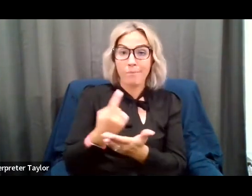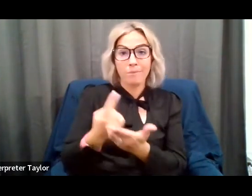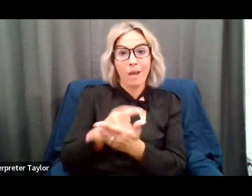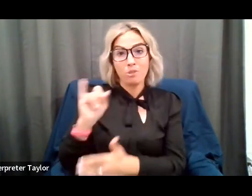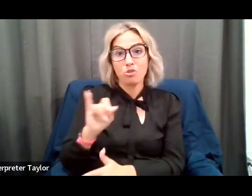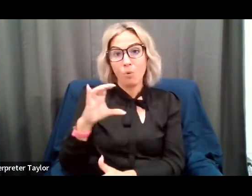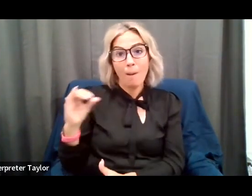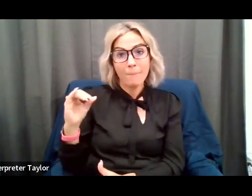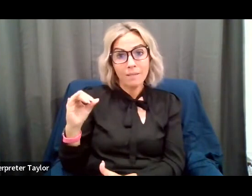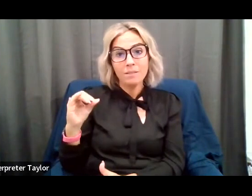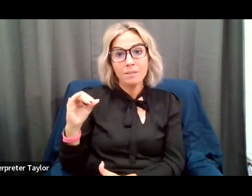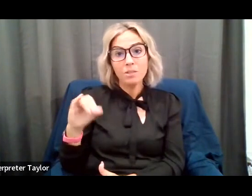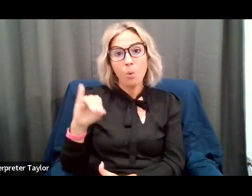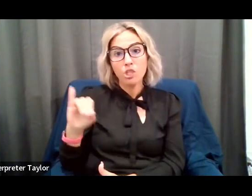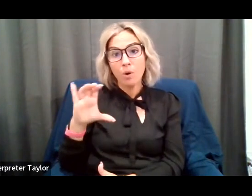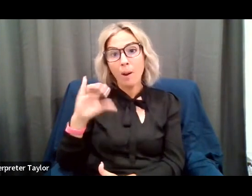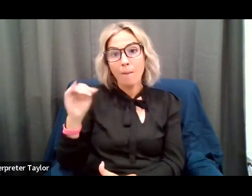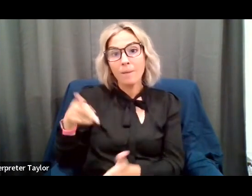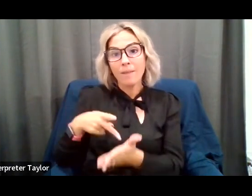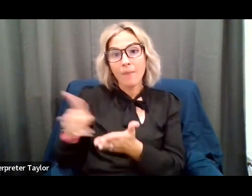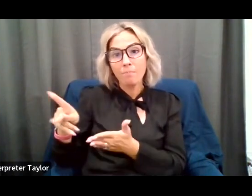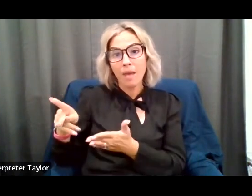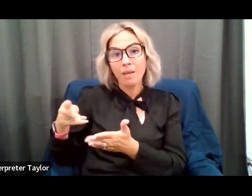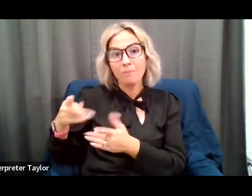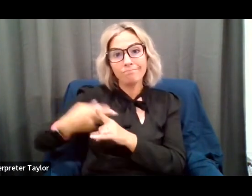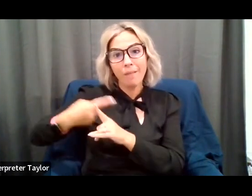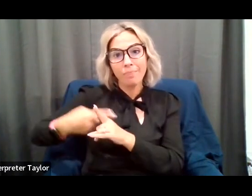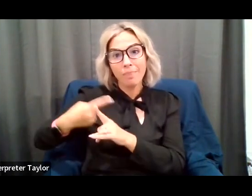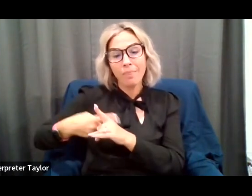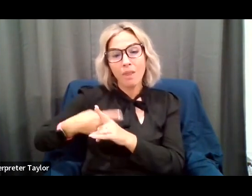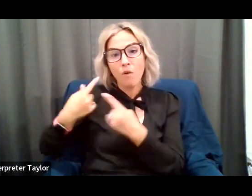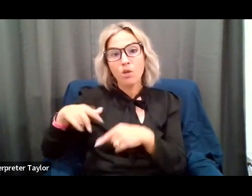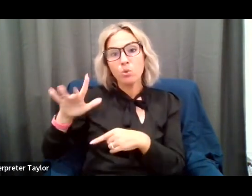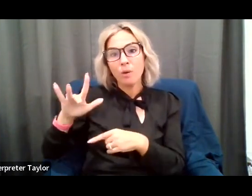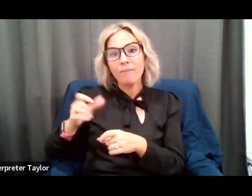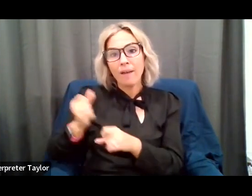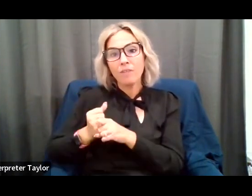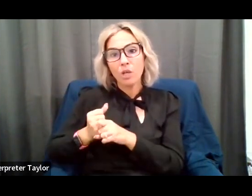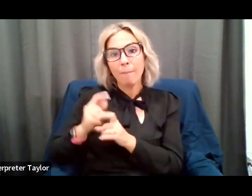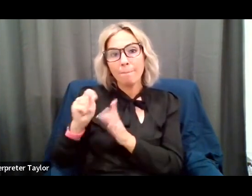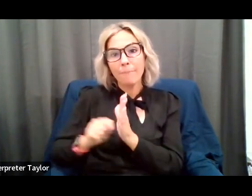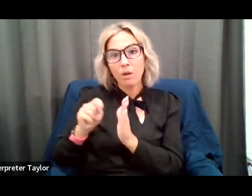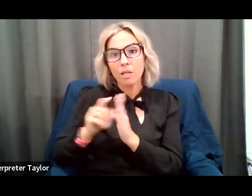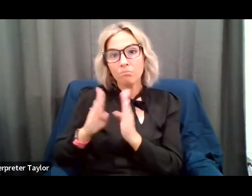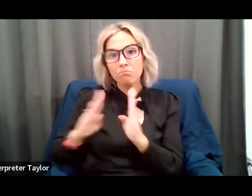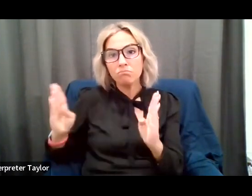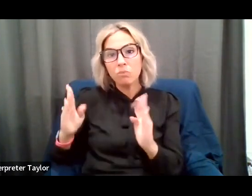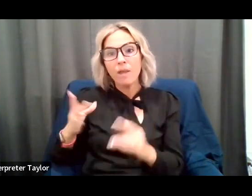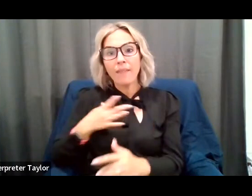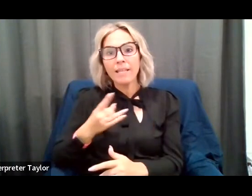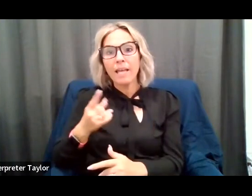so insurance companies that pay premiums and policies over a 25-year period. They like a 25-year Antelope Valley College